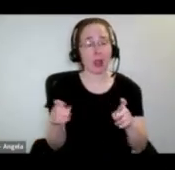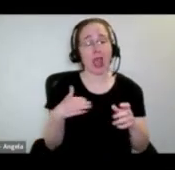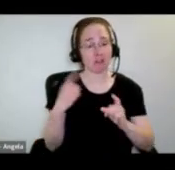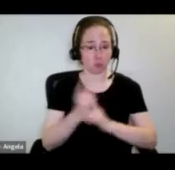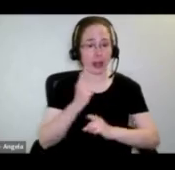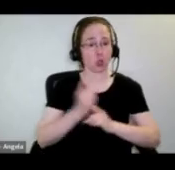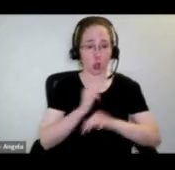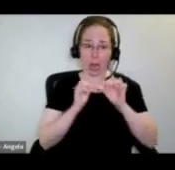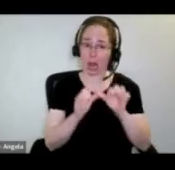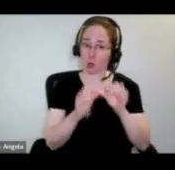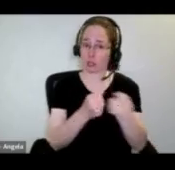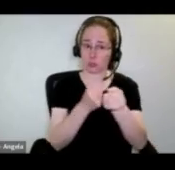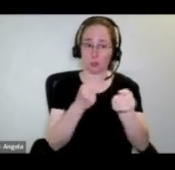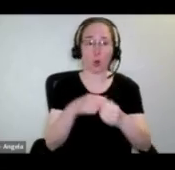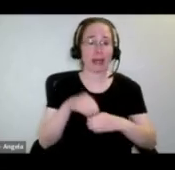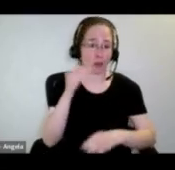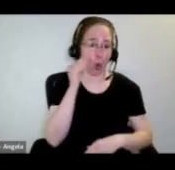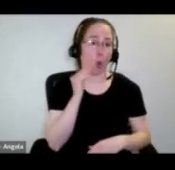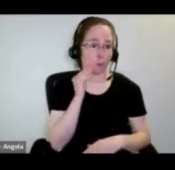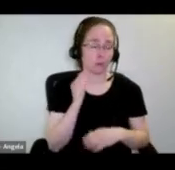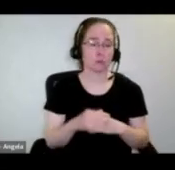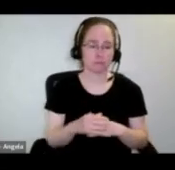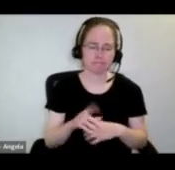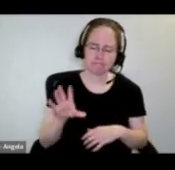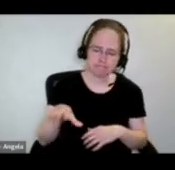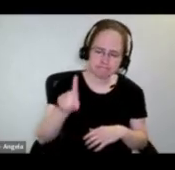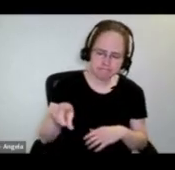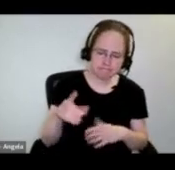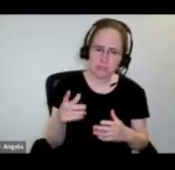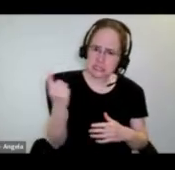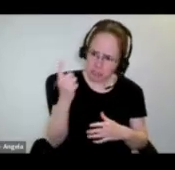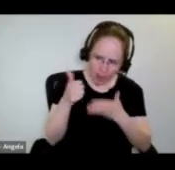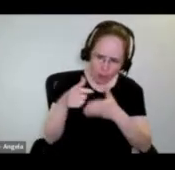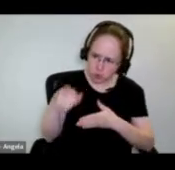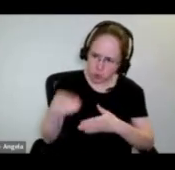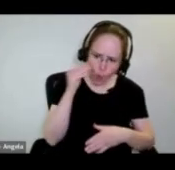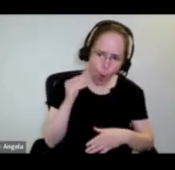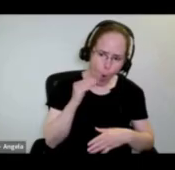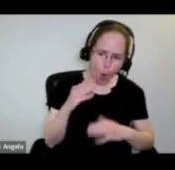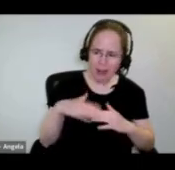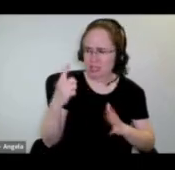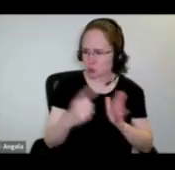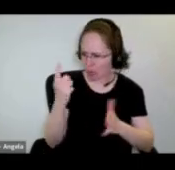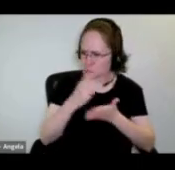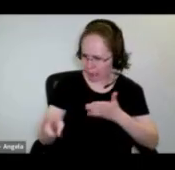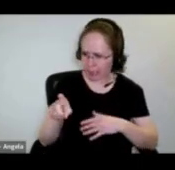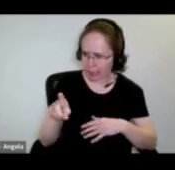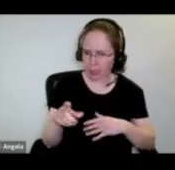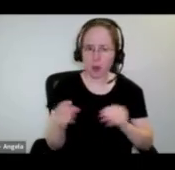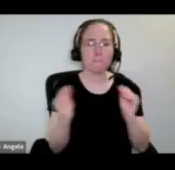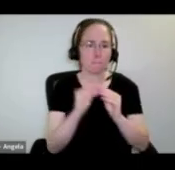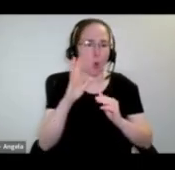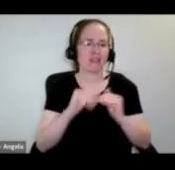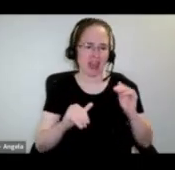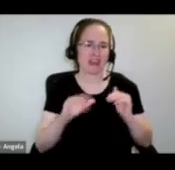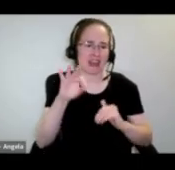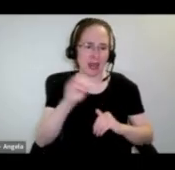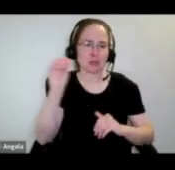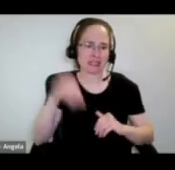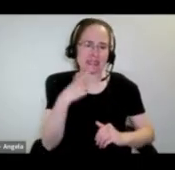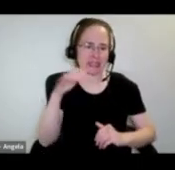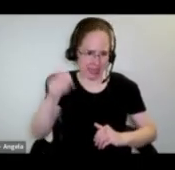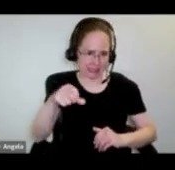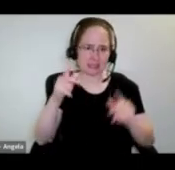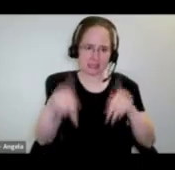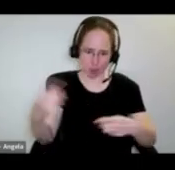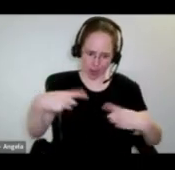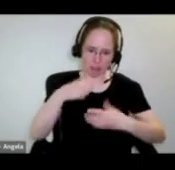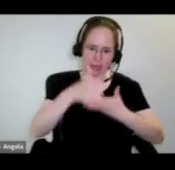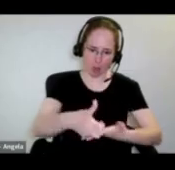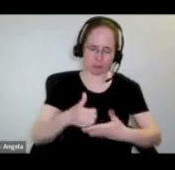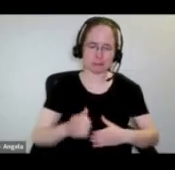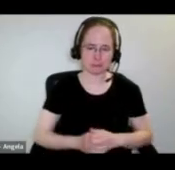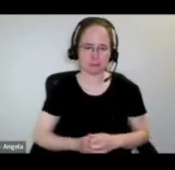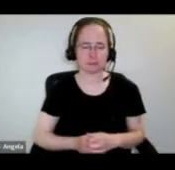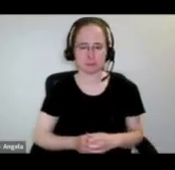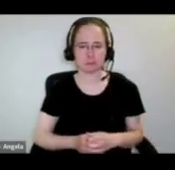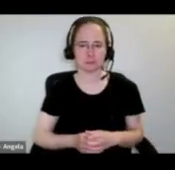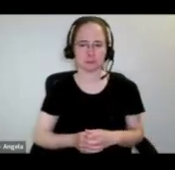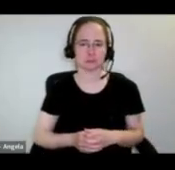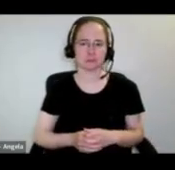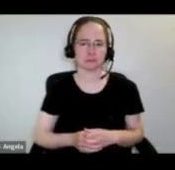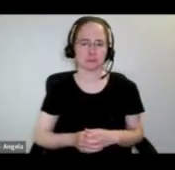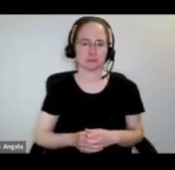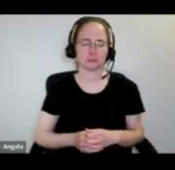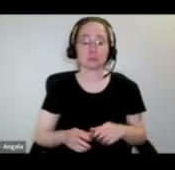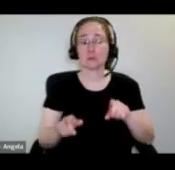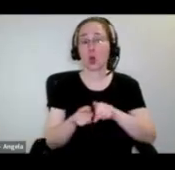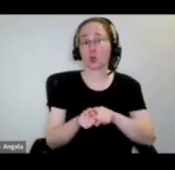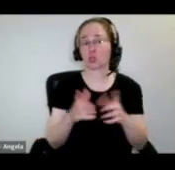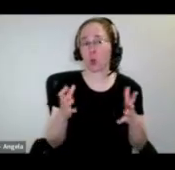Lindsay: We also see that the majority of people we survey do get regular, ongoing support in their homes. So we ask them, is there someone who helps you at home at least once per week? More than 9 in 10 say yes, there is someone who comes to help them.